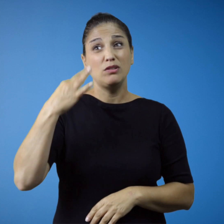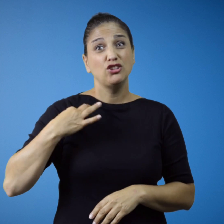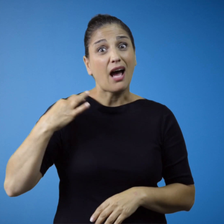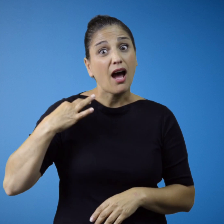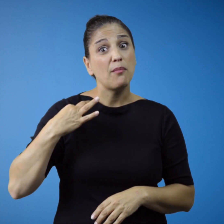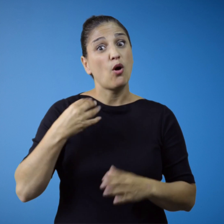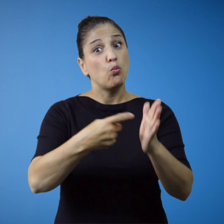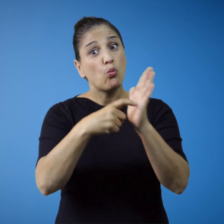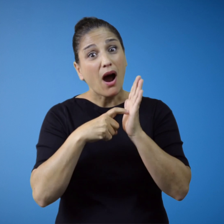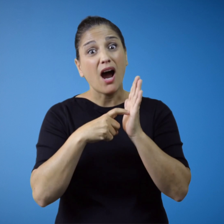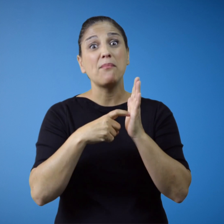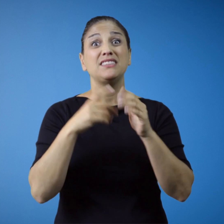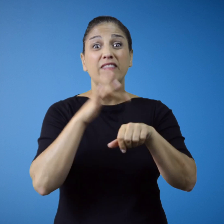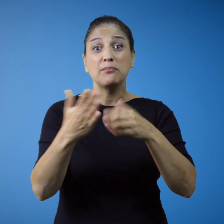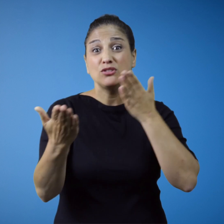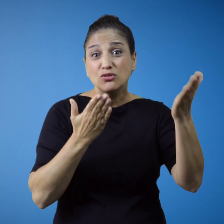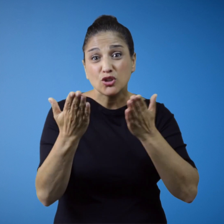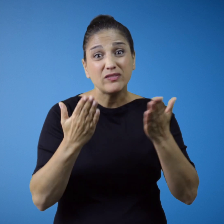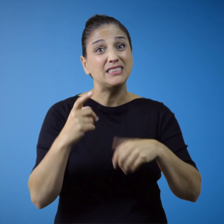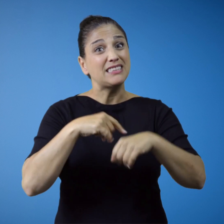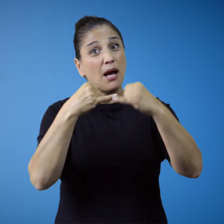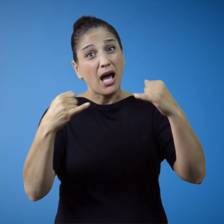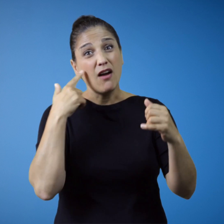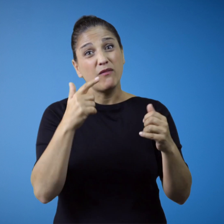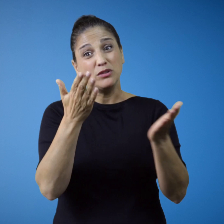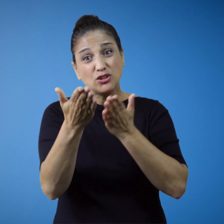Now that you understand more about the application requirements, the availability,